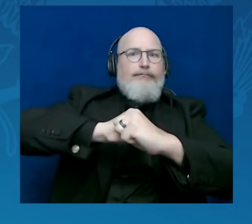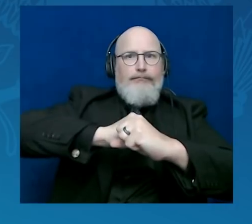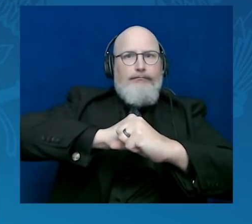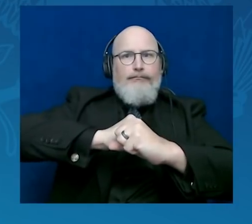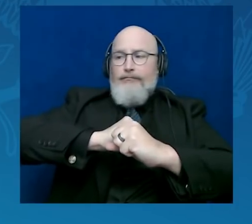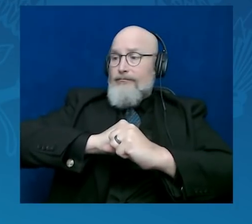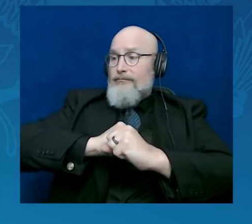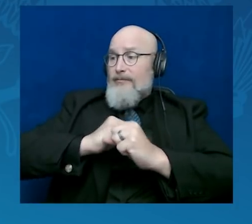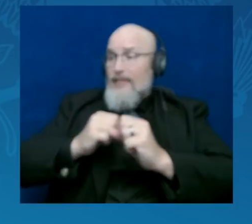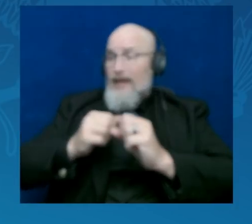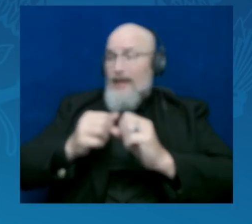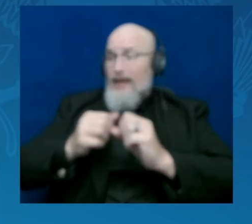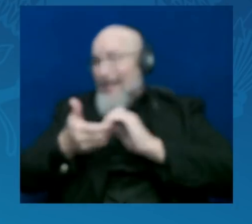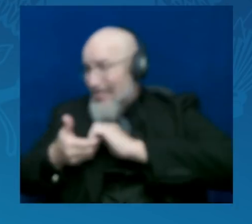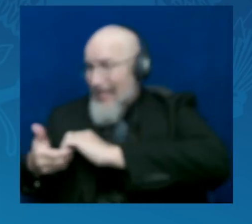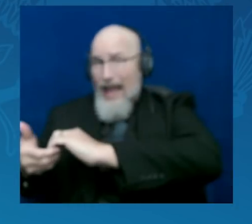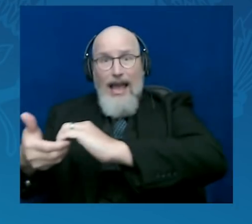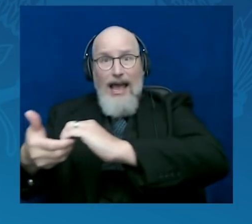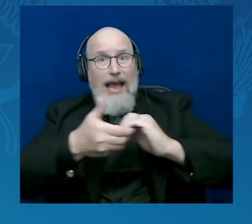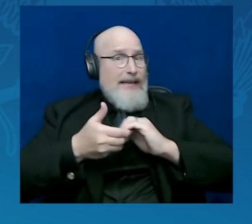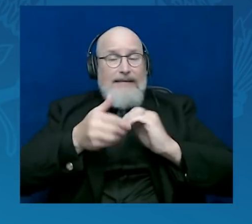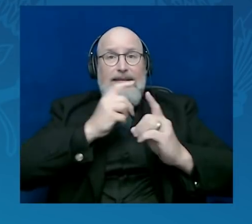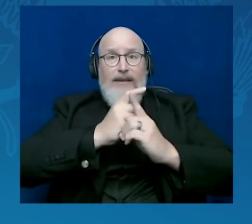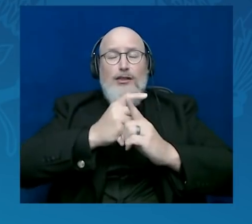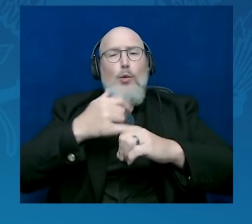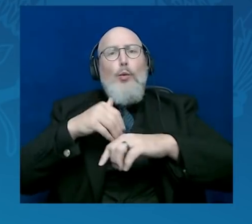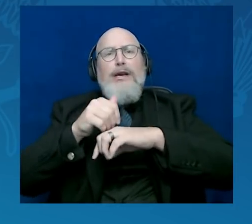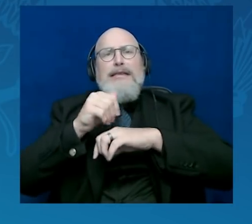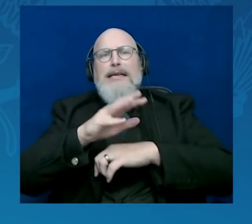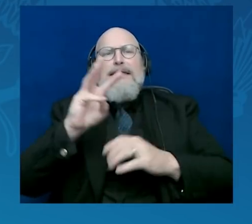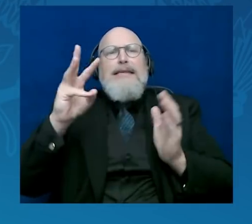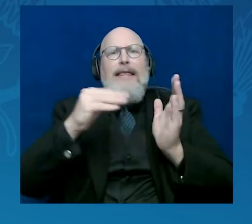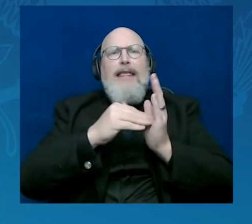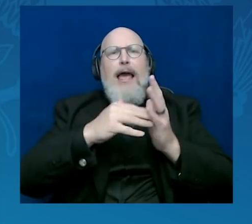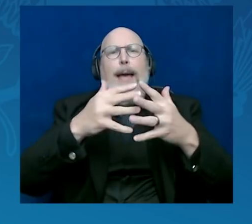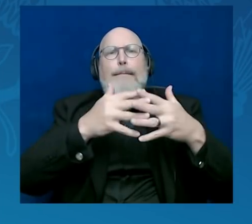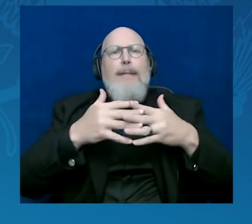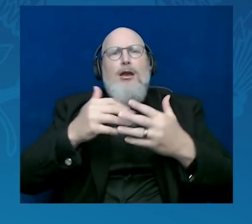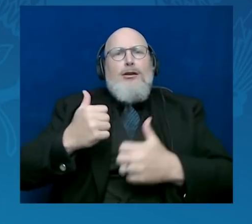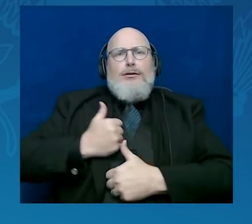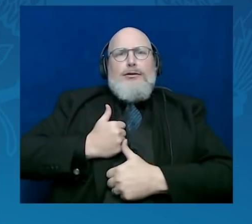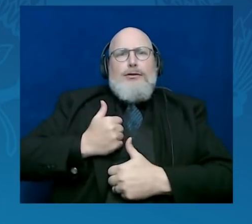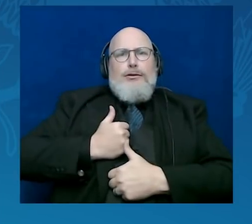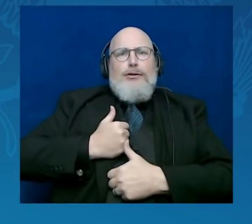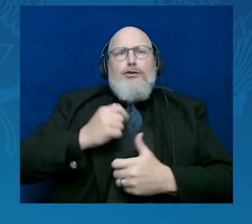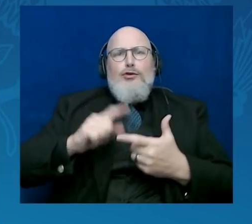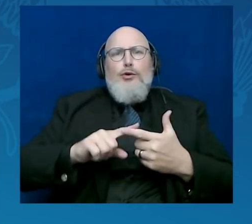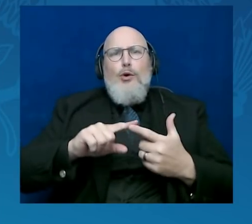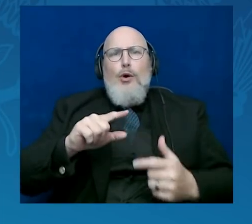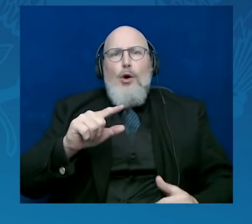We have deployed an additional 6,000 American service members to Romania, Poland, and Germany.